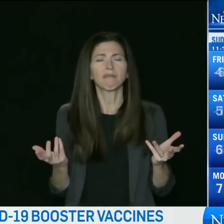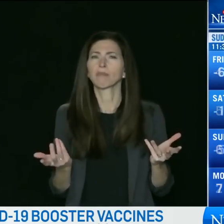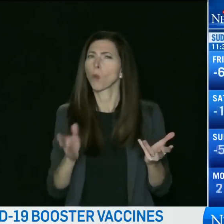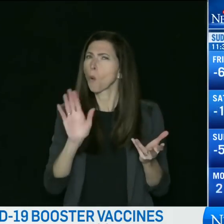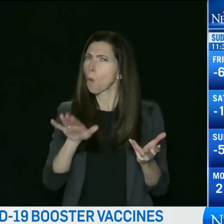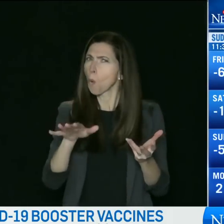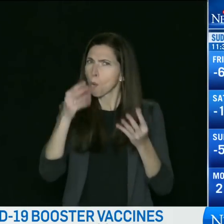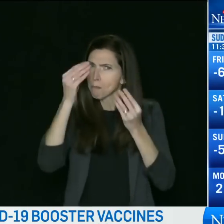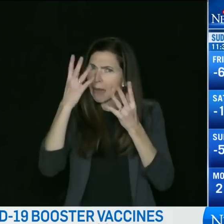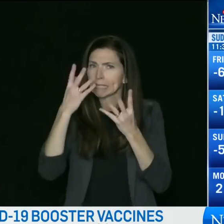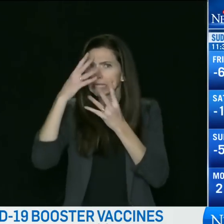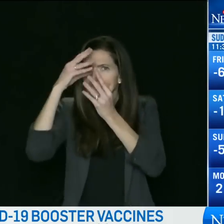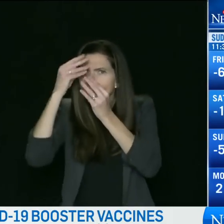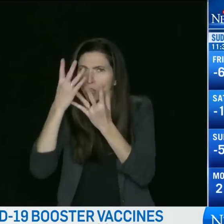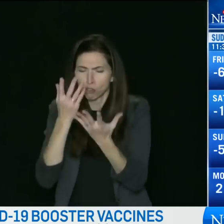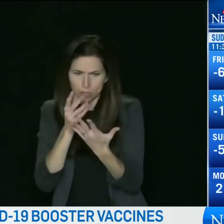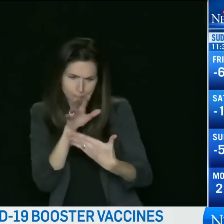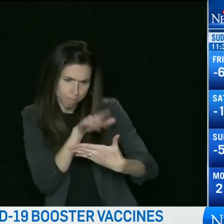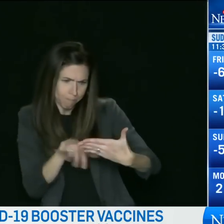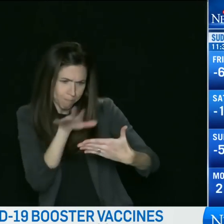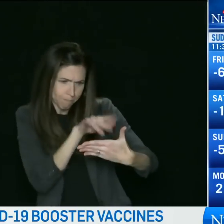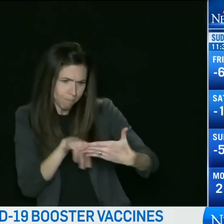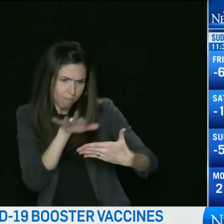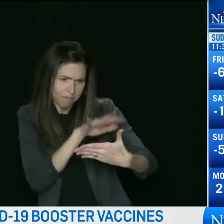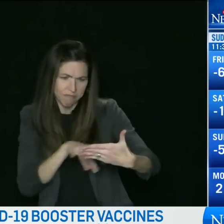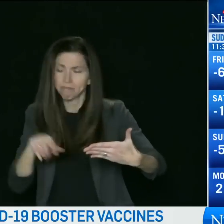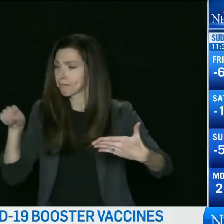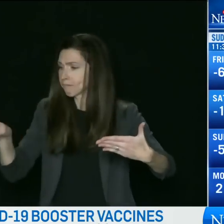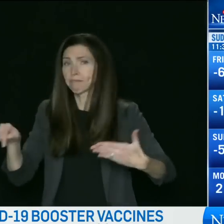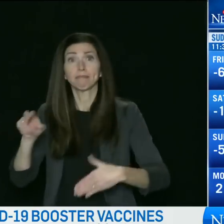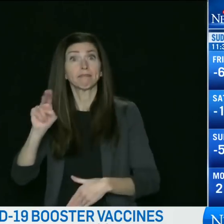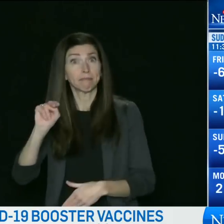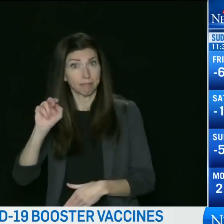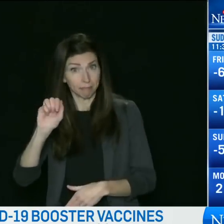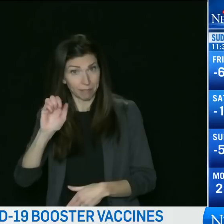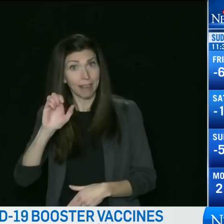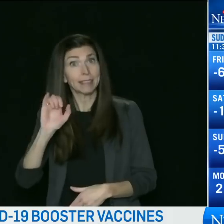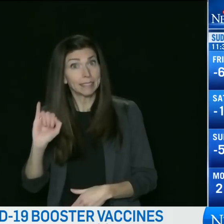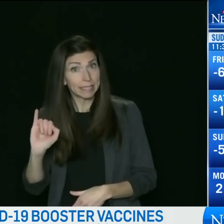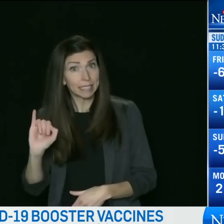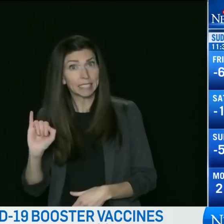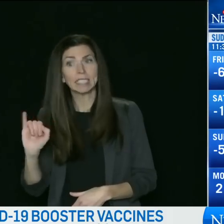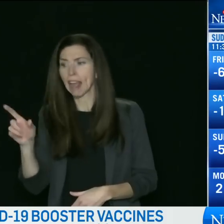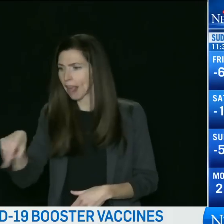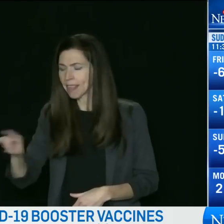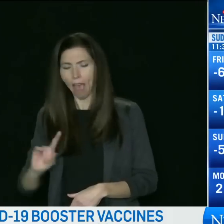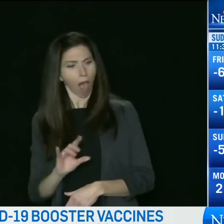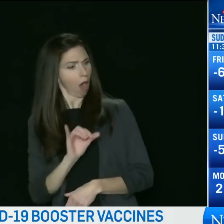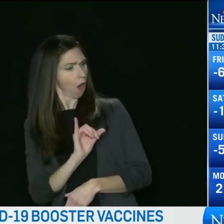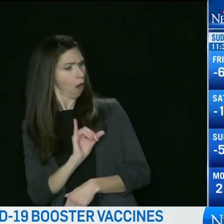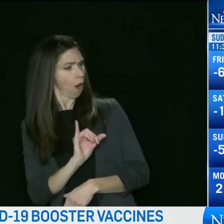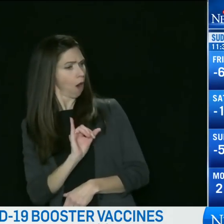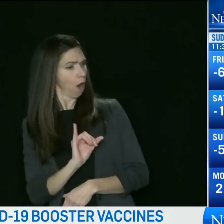TIME. AND IT WAS THROUGH THE ANALYSIS